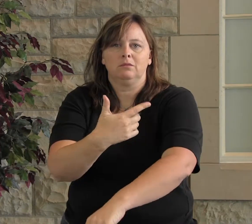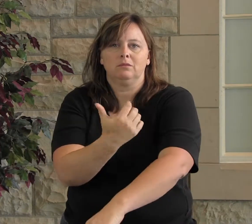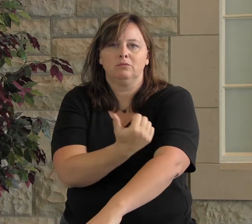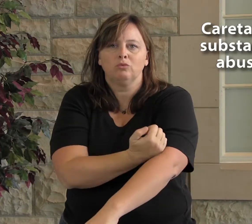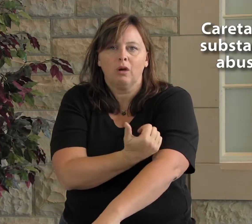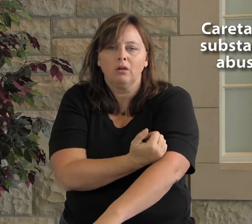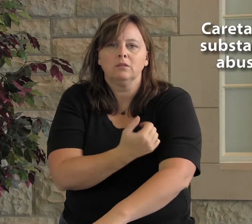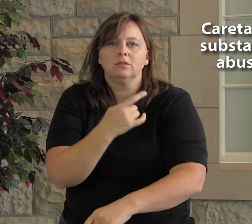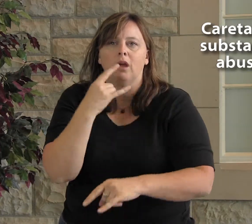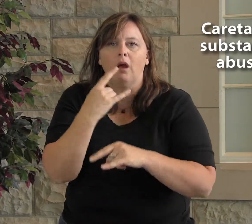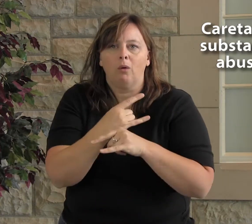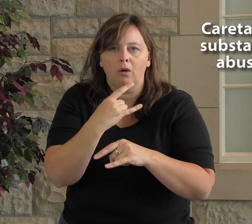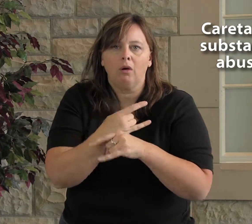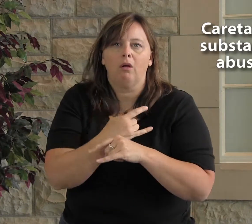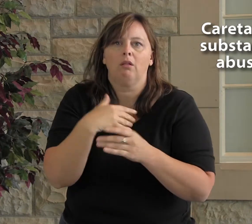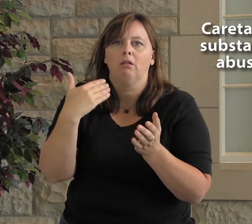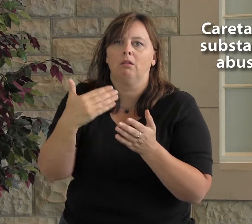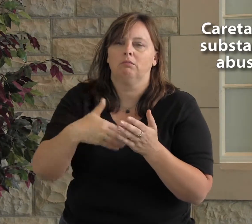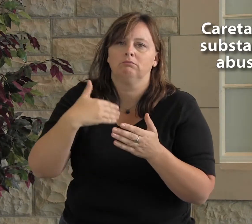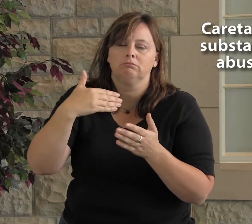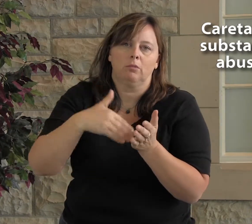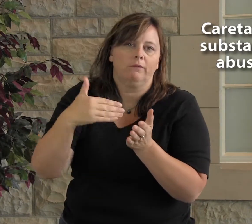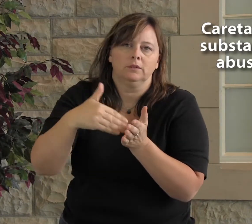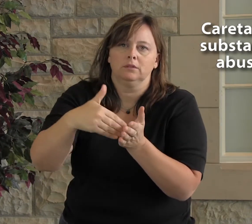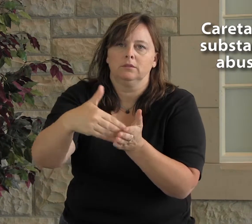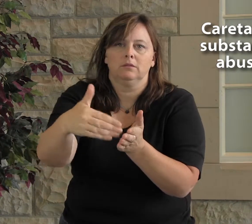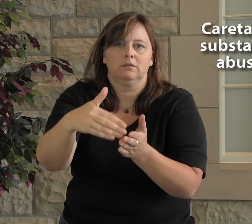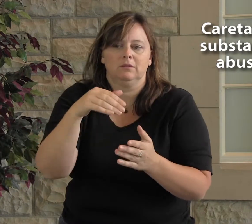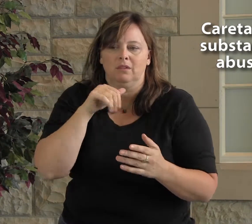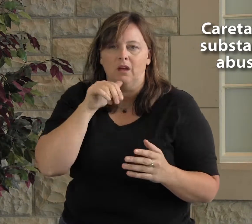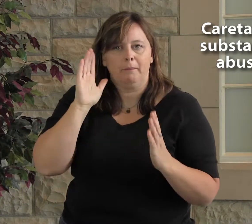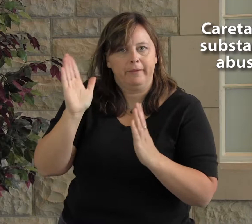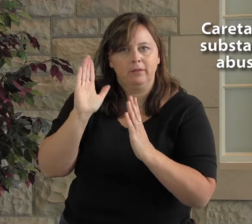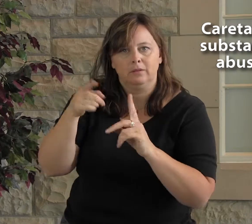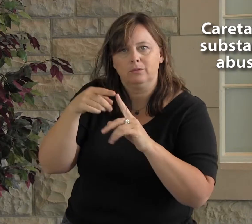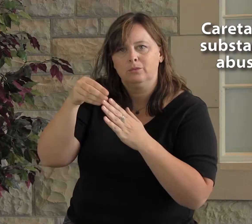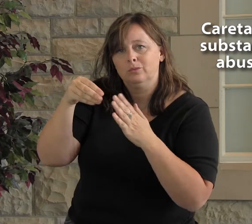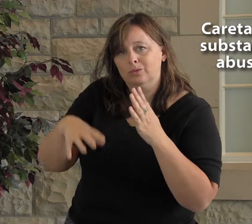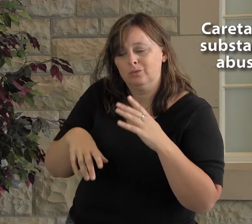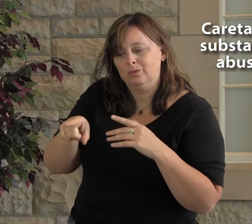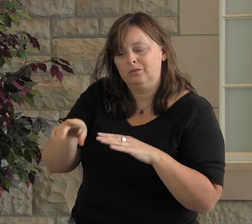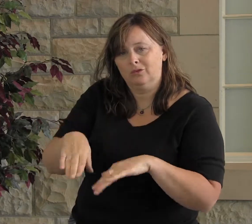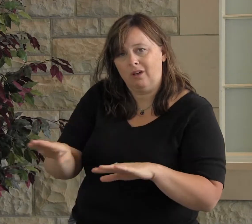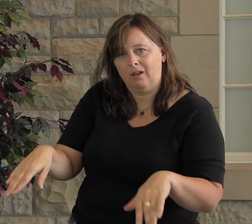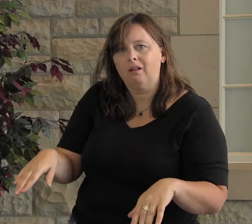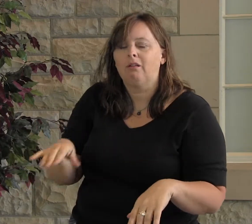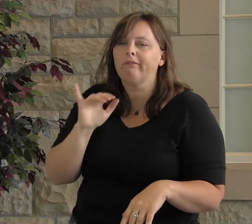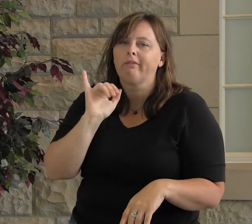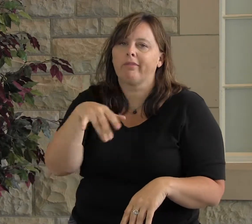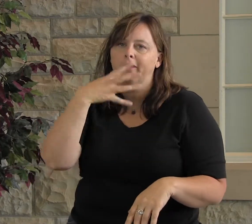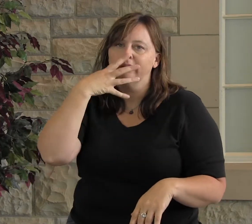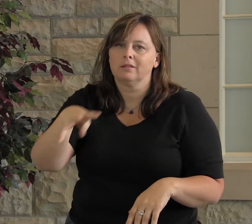or suspect that the parents are using drugs or alcohol, and they are not available to take care of their children. That, also, is neglect.